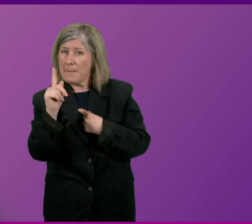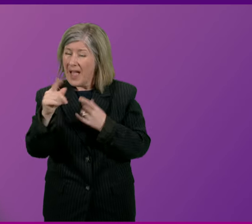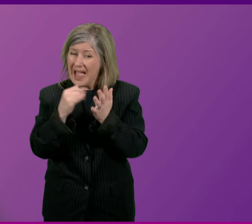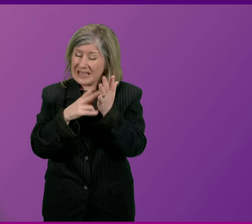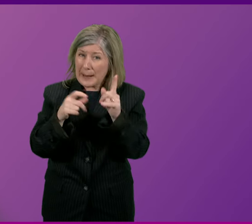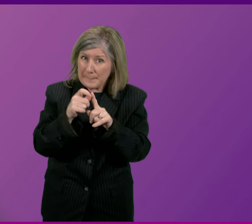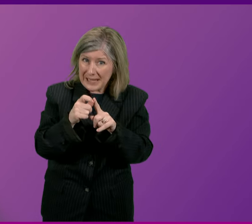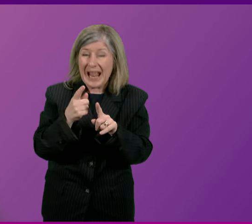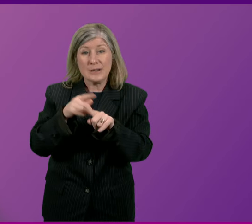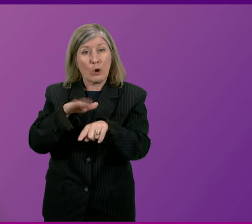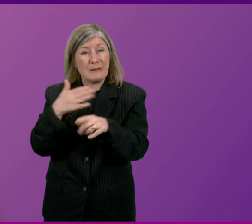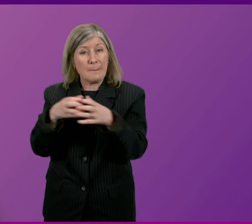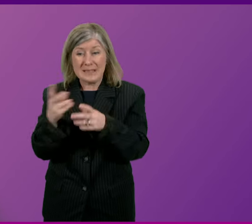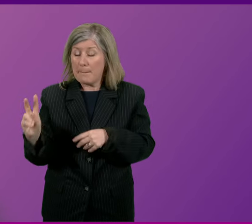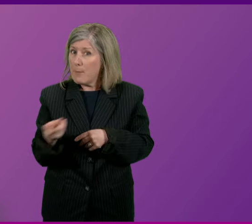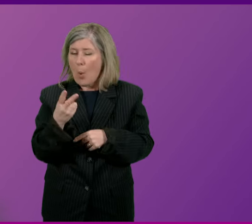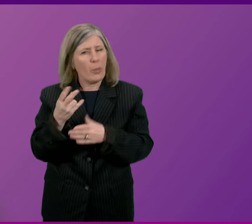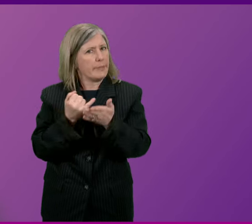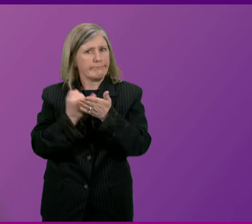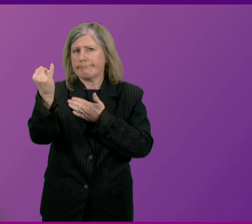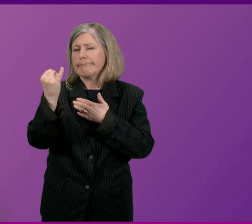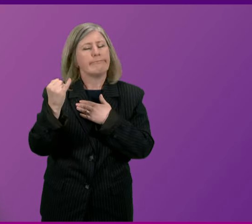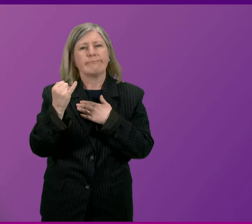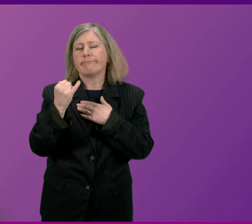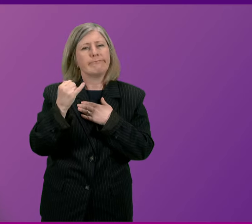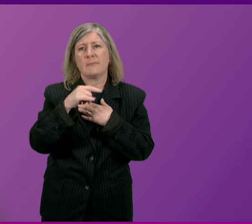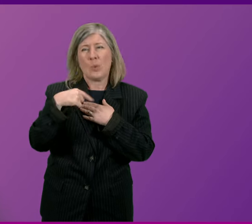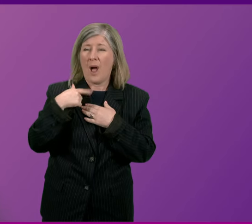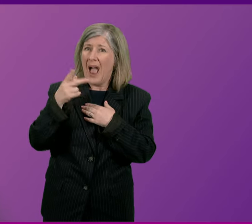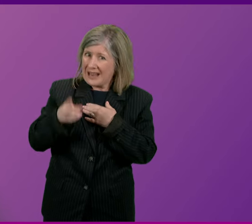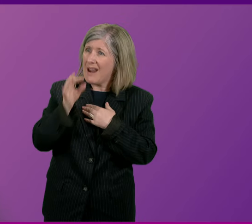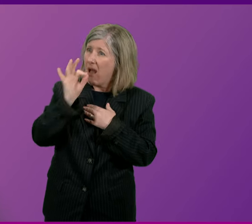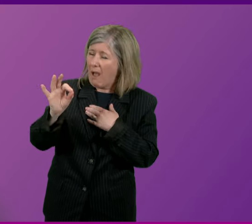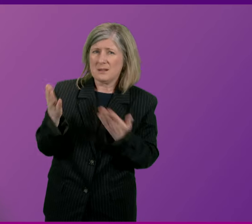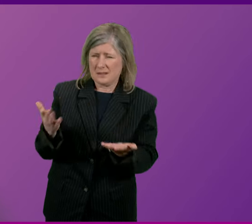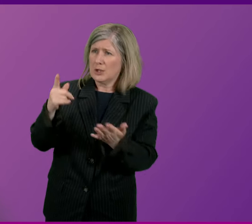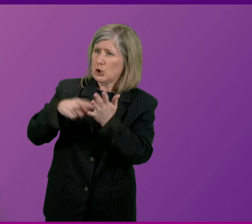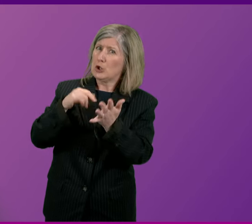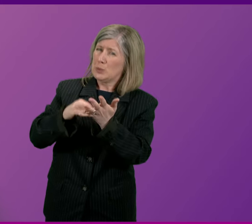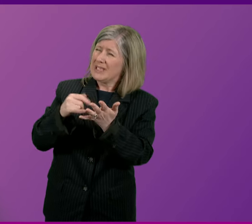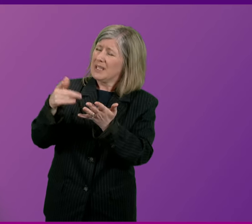against that reasonable request. I ask, again: why will John Swinney not do the right thing,